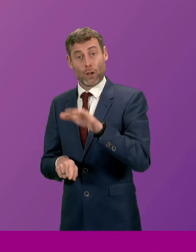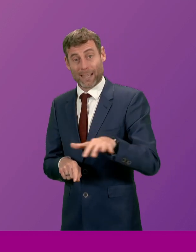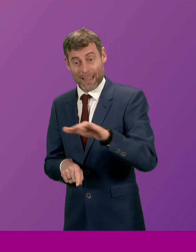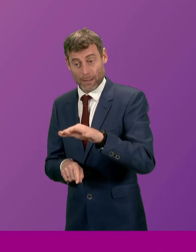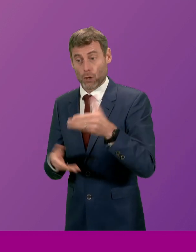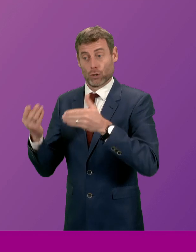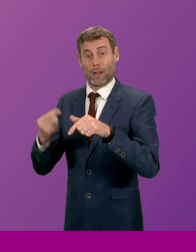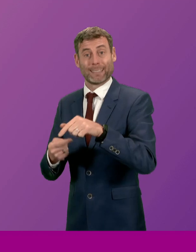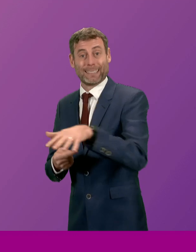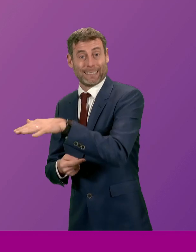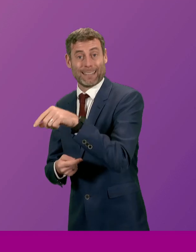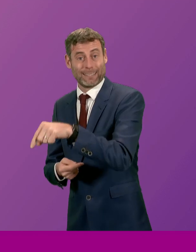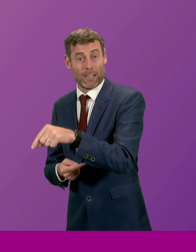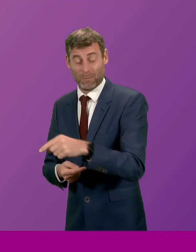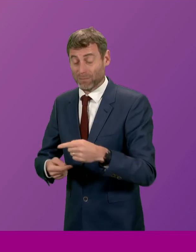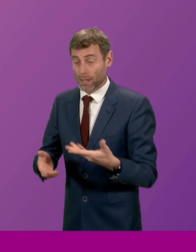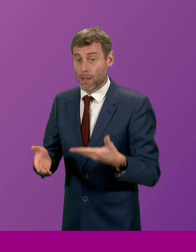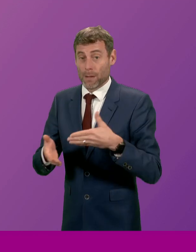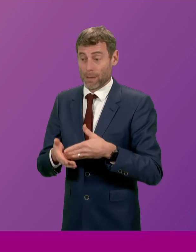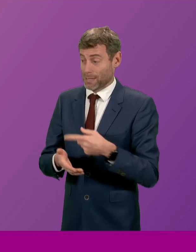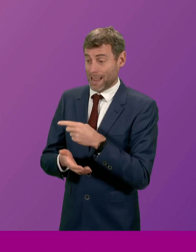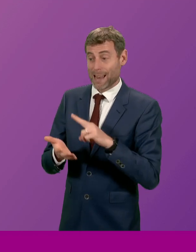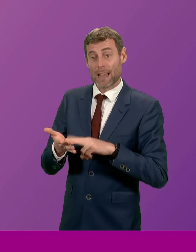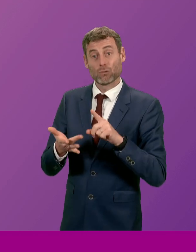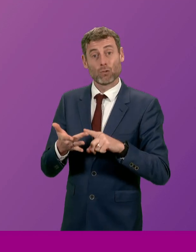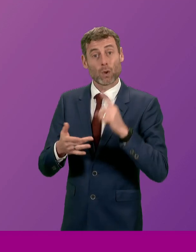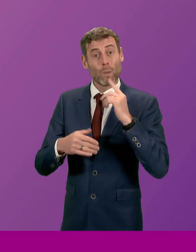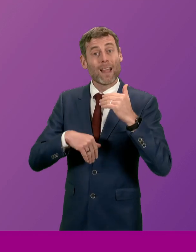we are very concerned about the impact that the national insurance contribution increases will